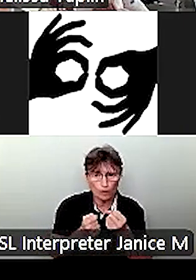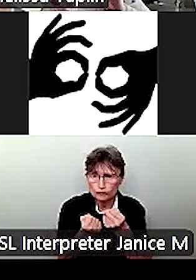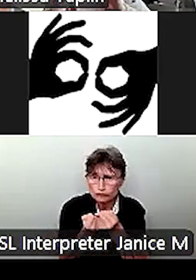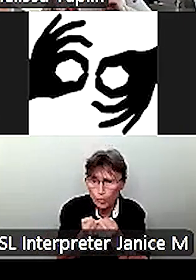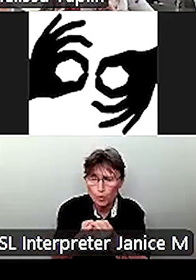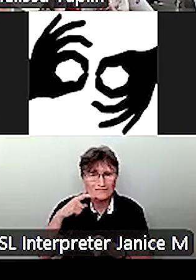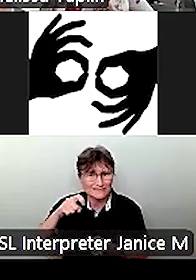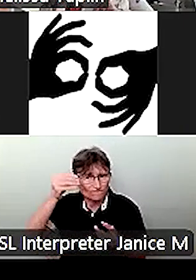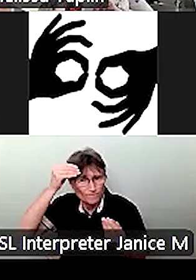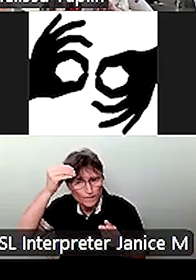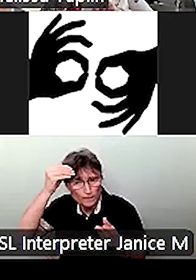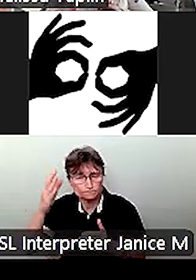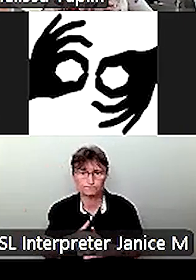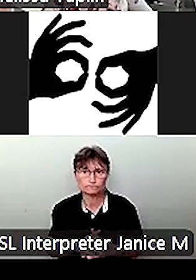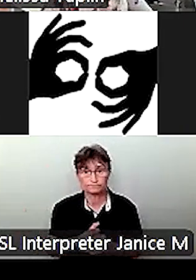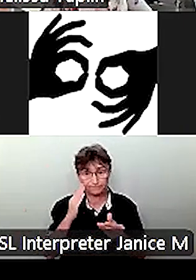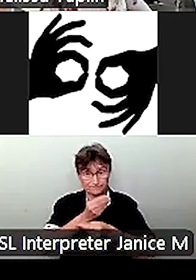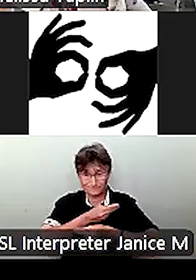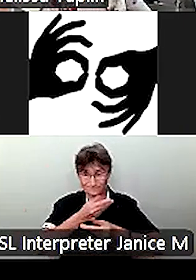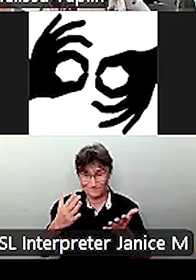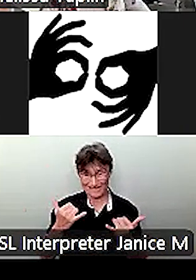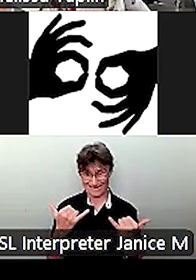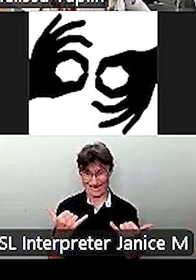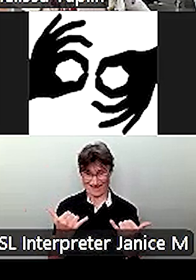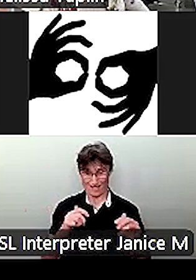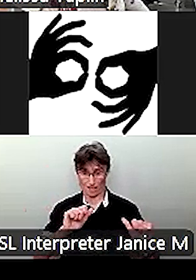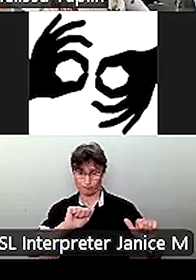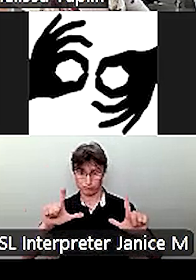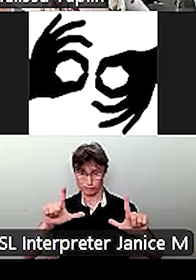I can't actually see my chat right now, so if they haven't already,